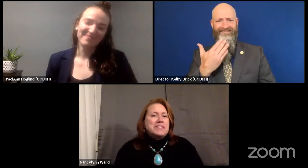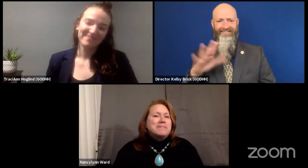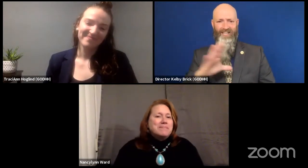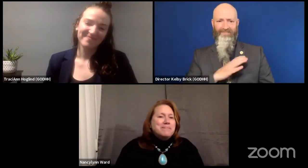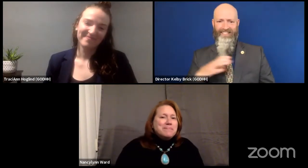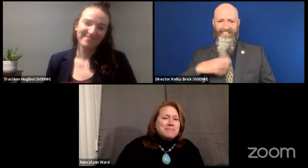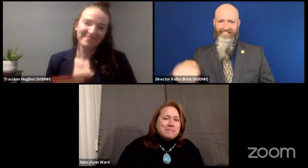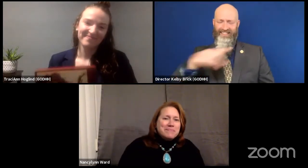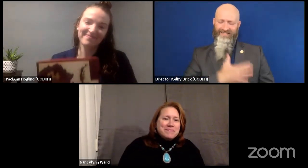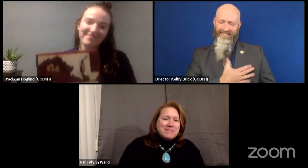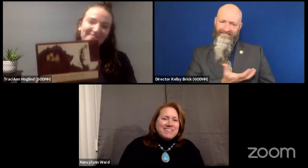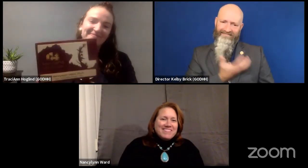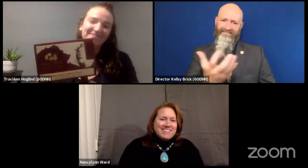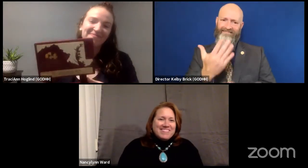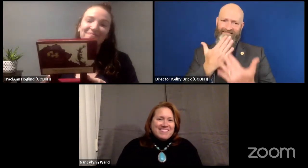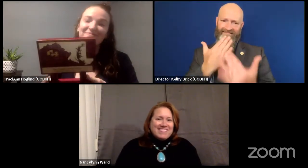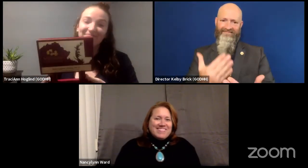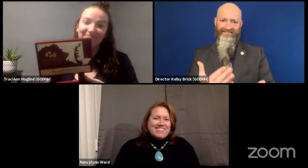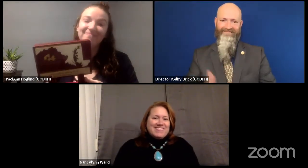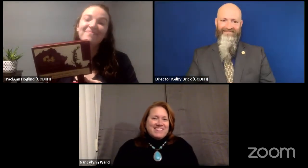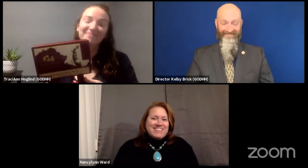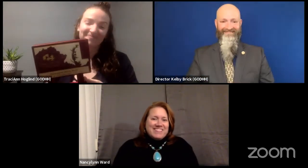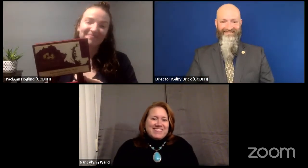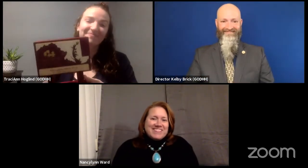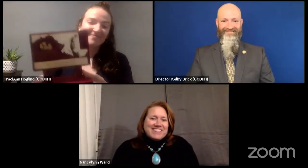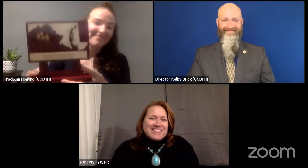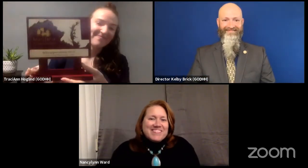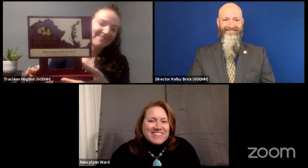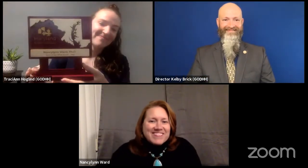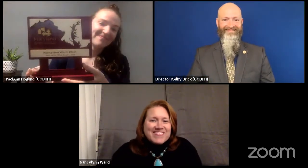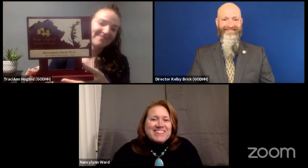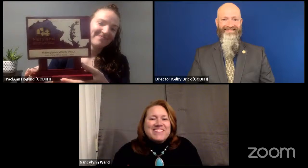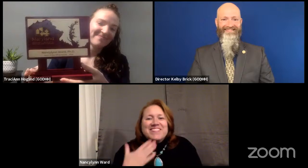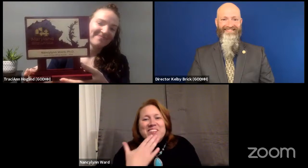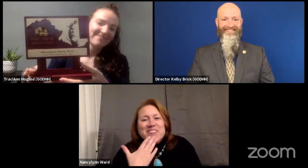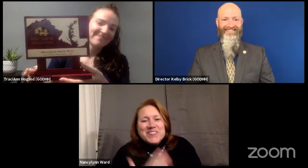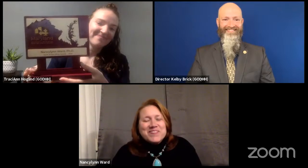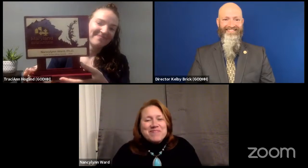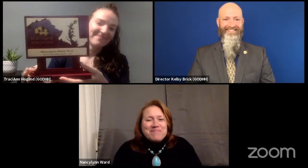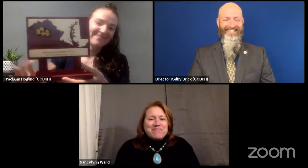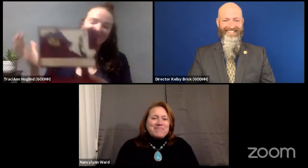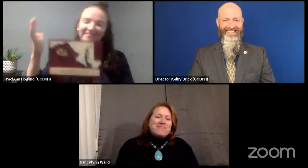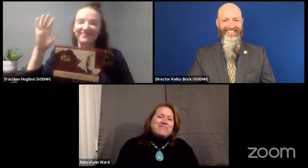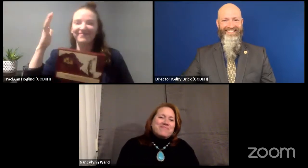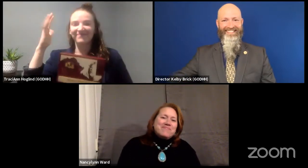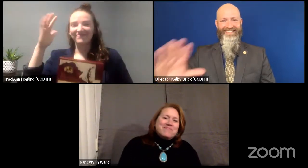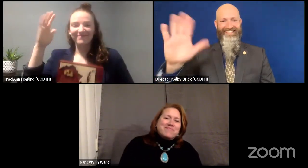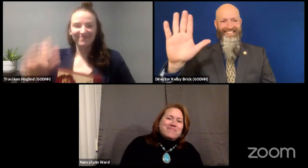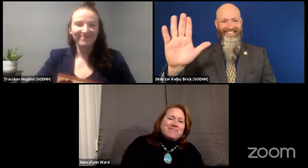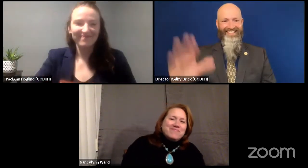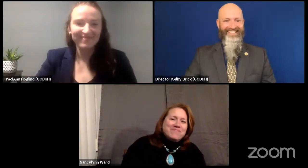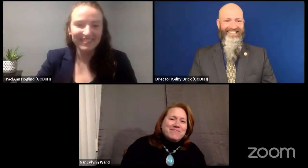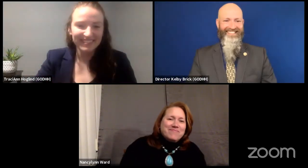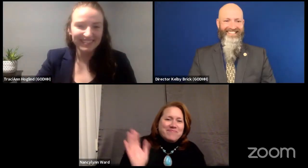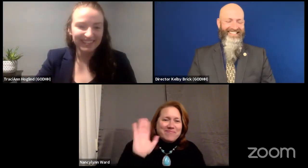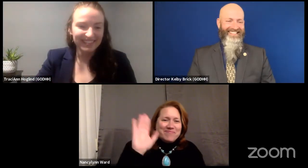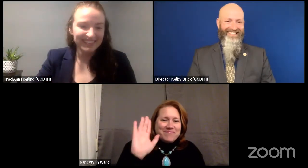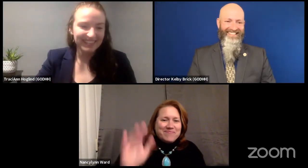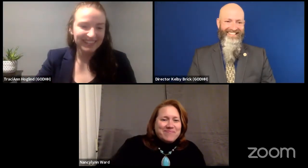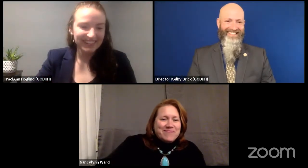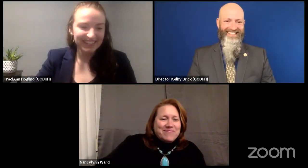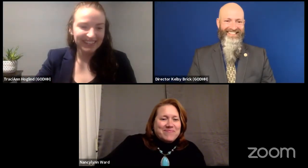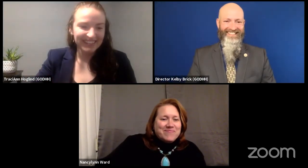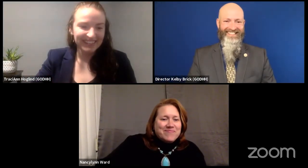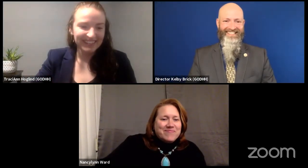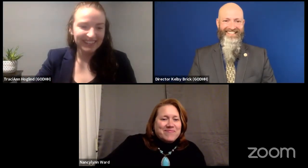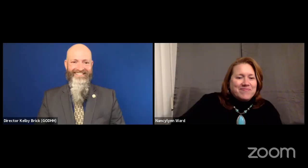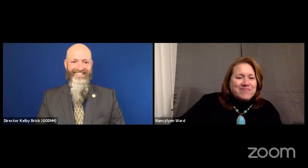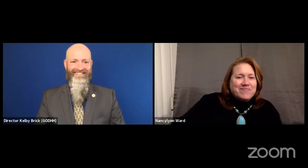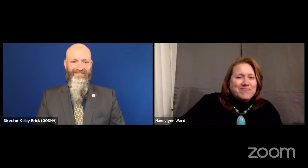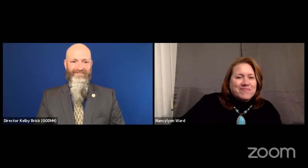honor and for the opportunity, Director Brick. KELBY BRICK: Thank you so much. Wow, wow.